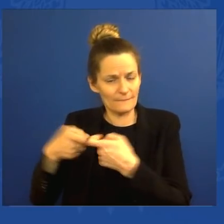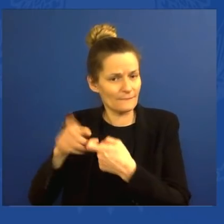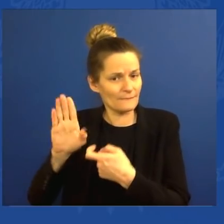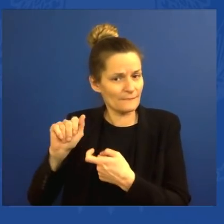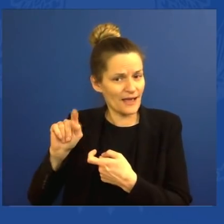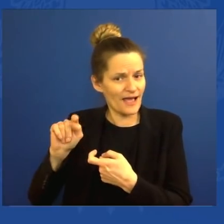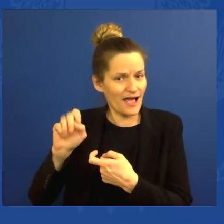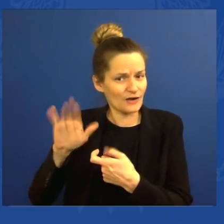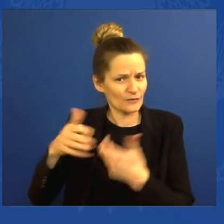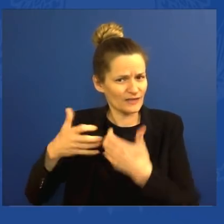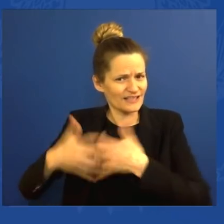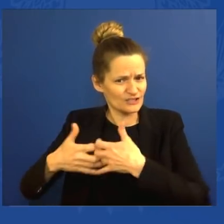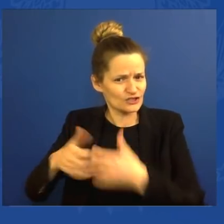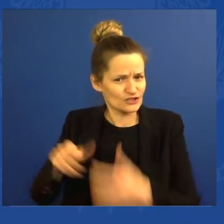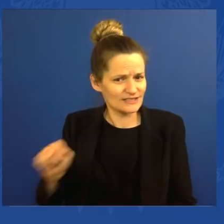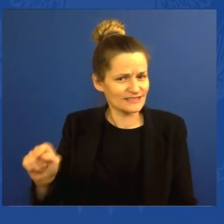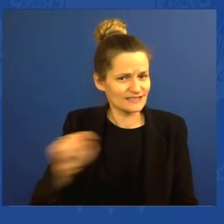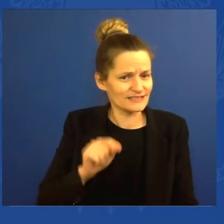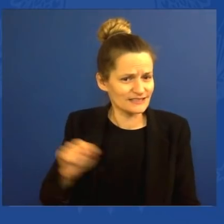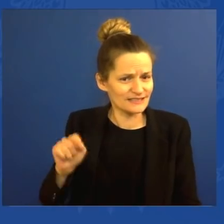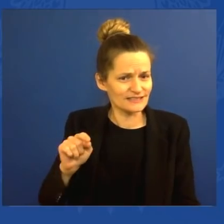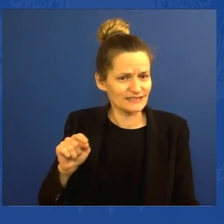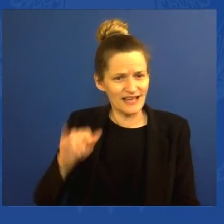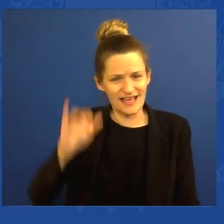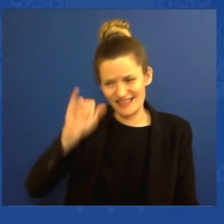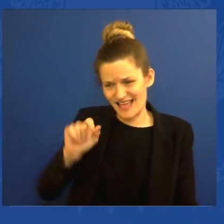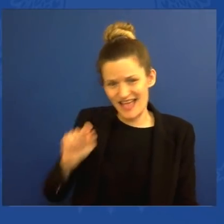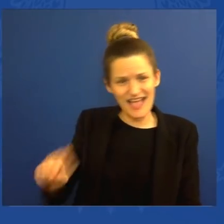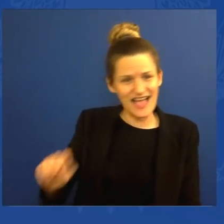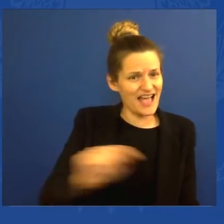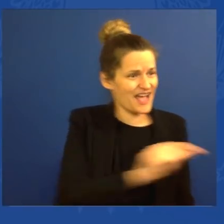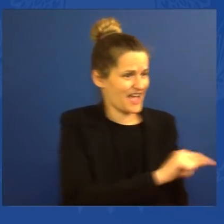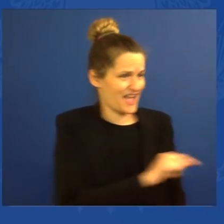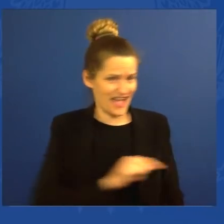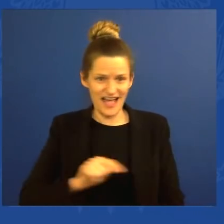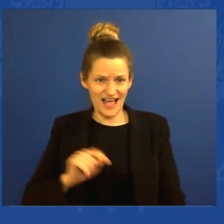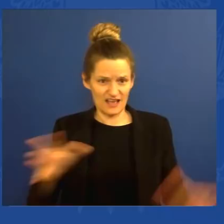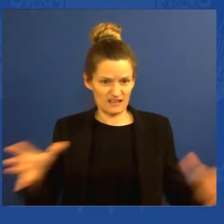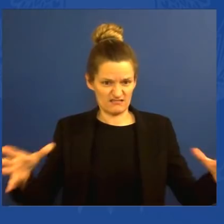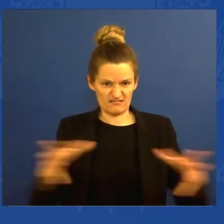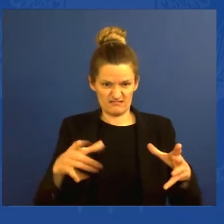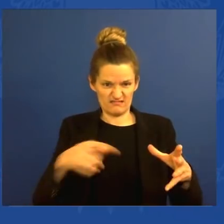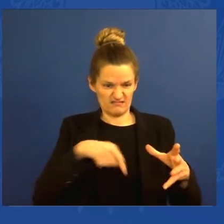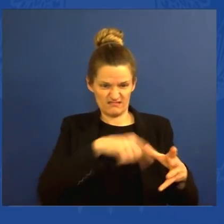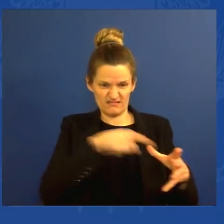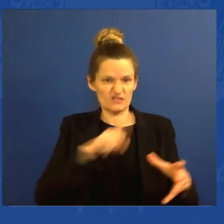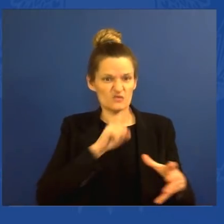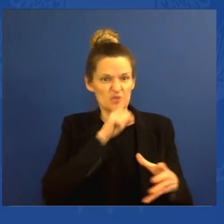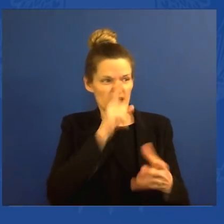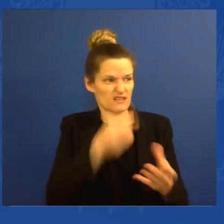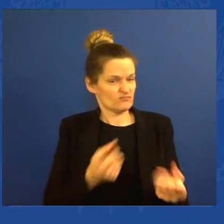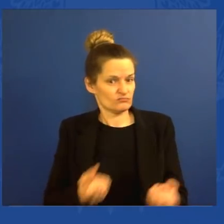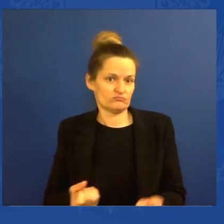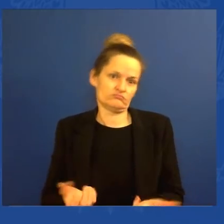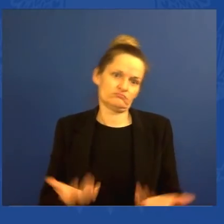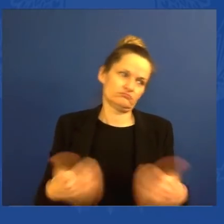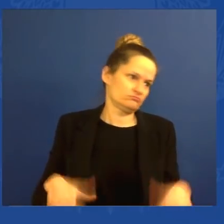most demanding and economically vital applications. I spent time, prior to my current role,